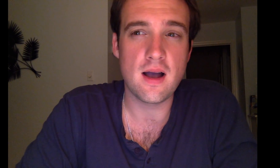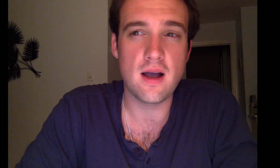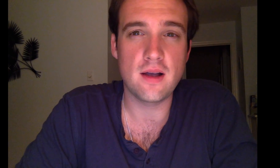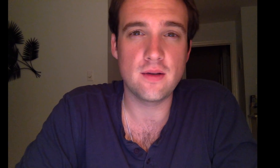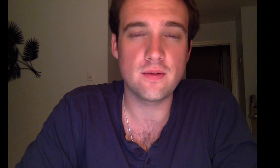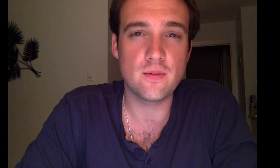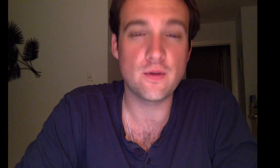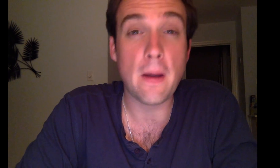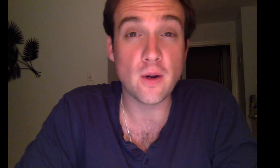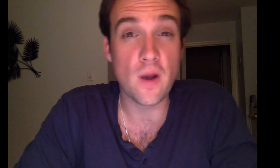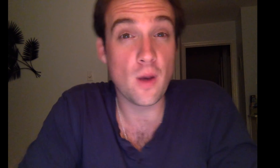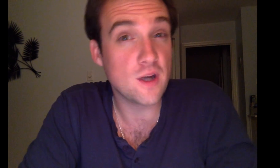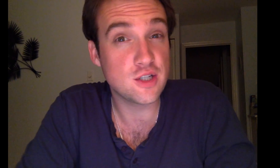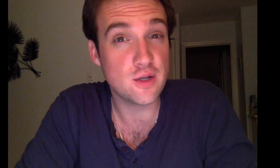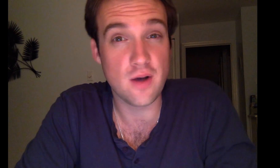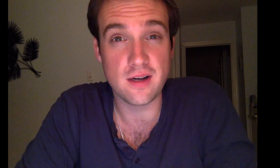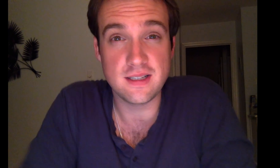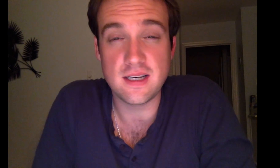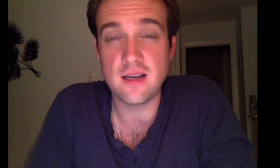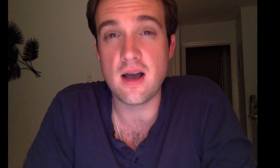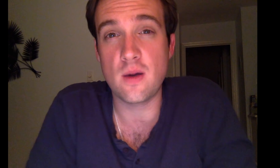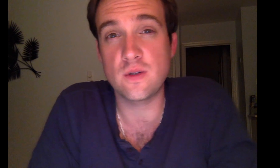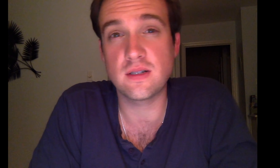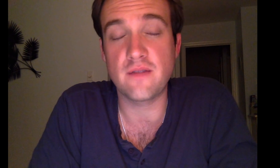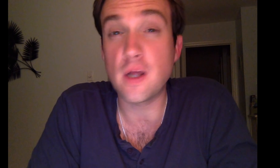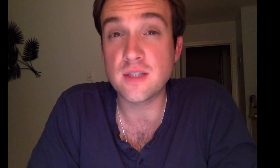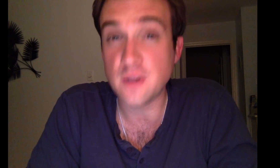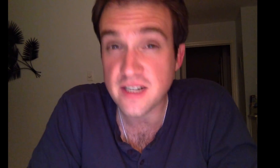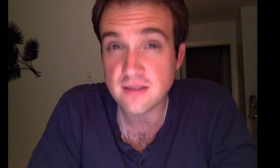I remember when I went to RIT, I was a film student.